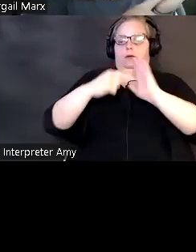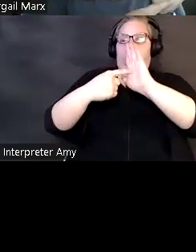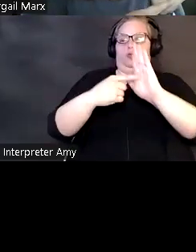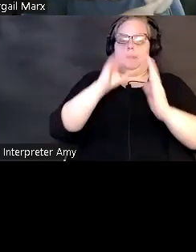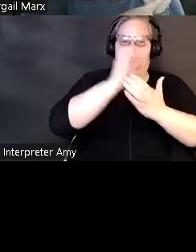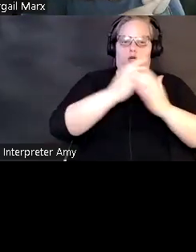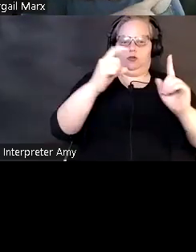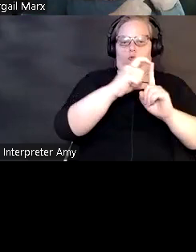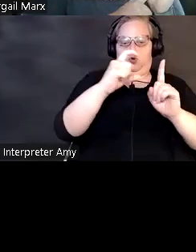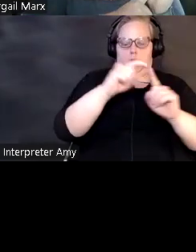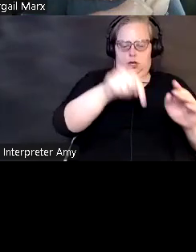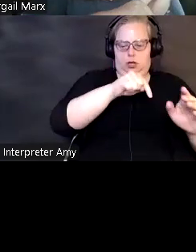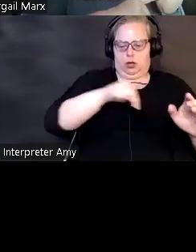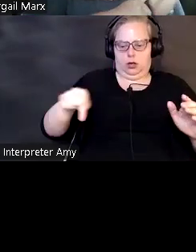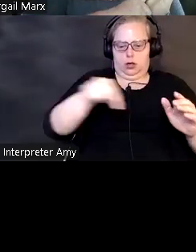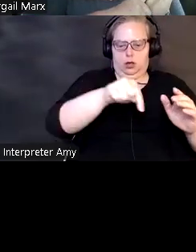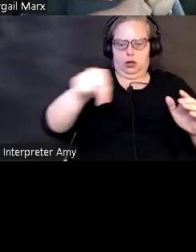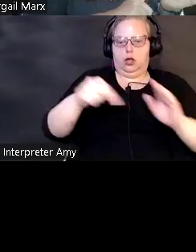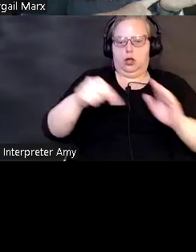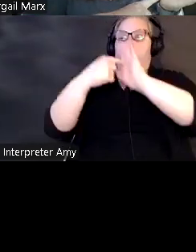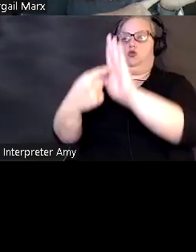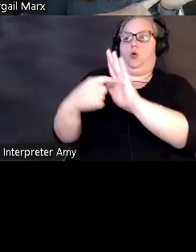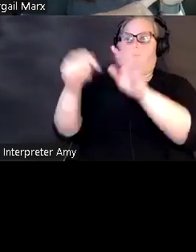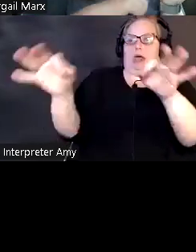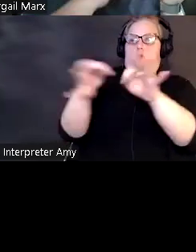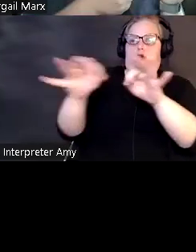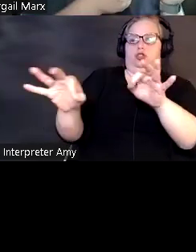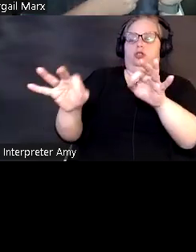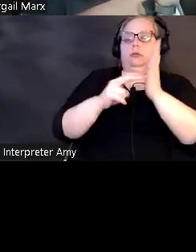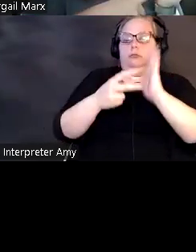on the communication system to model that language in a way that the person who's